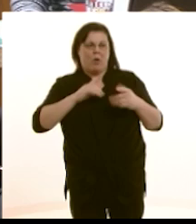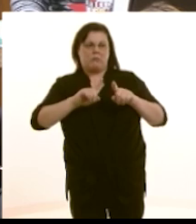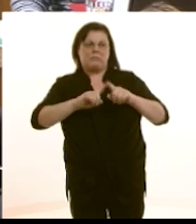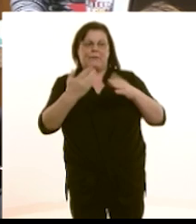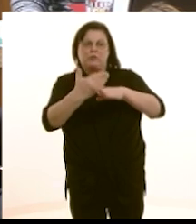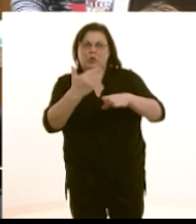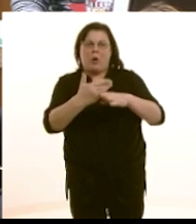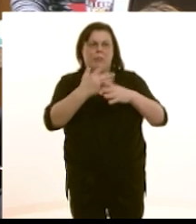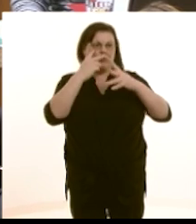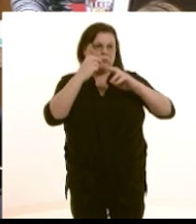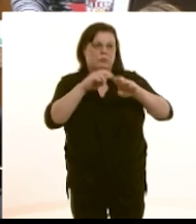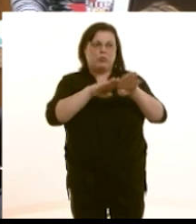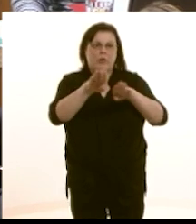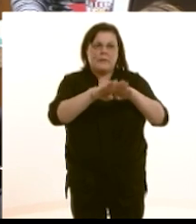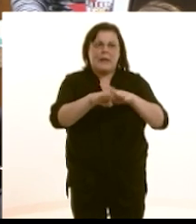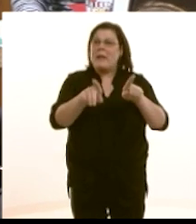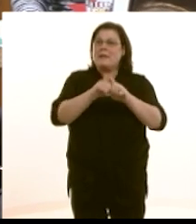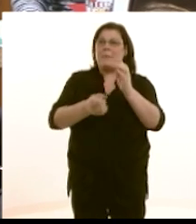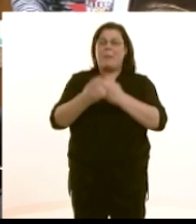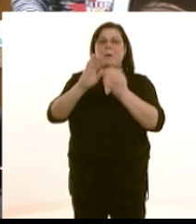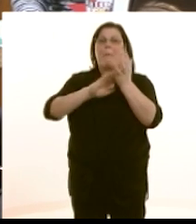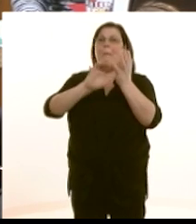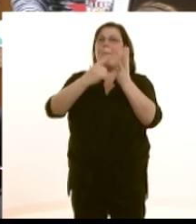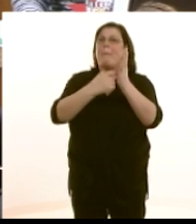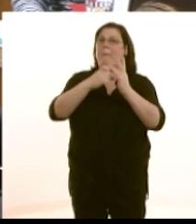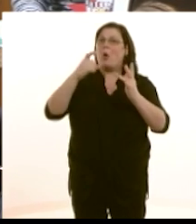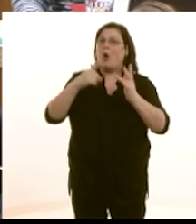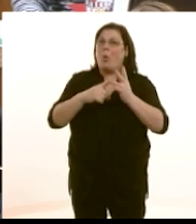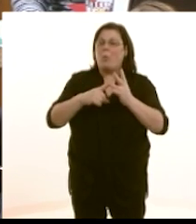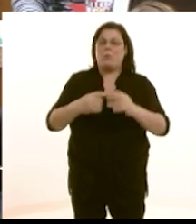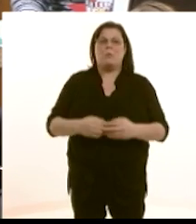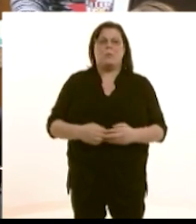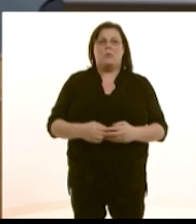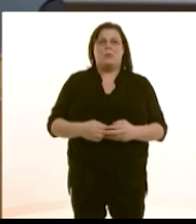Murco, and we did this, as the leader of the Liberal Democrats is correct to say, back